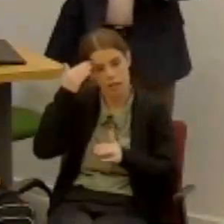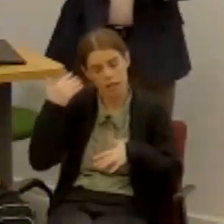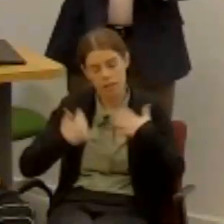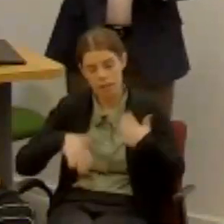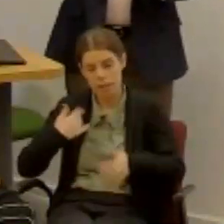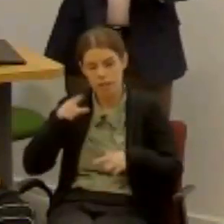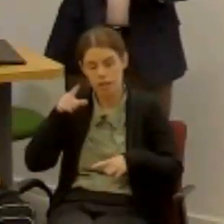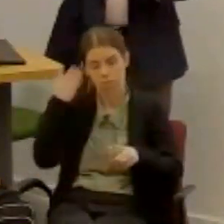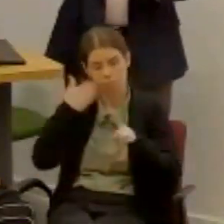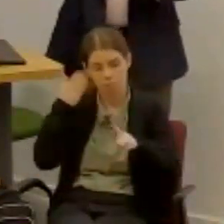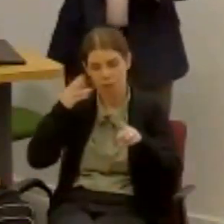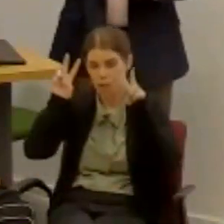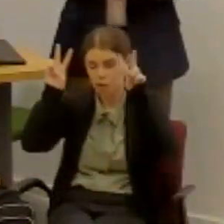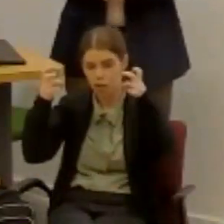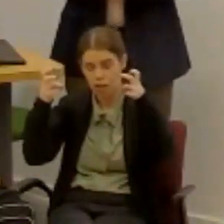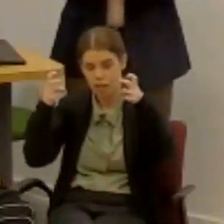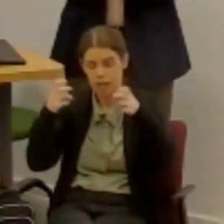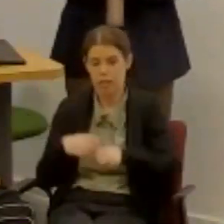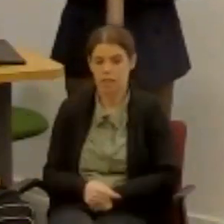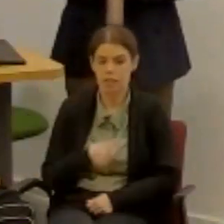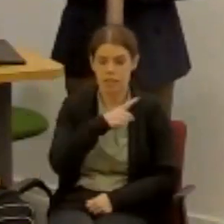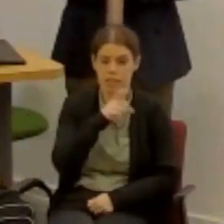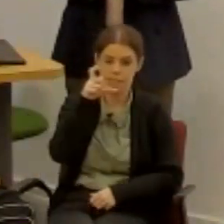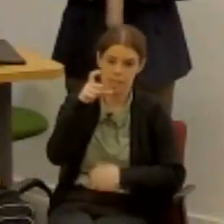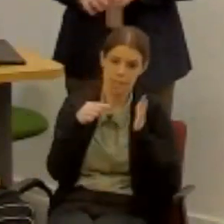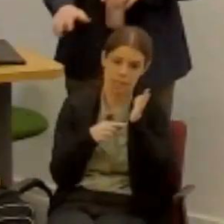But the distinctive, unique pathology is the CTE.